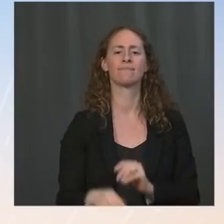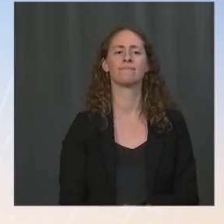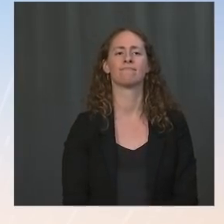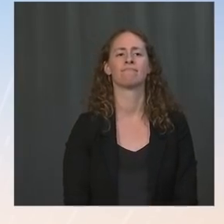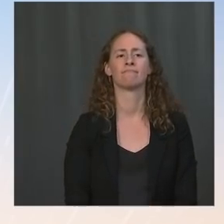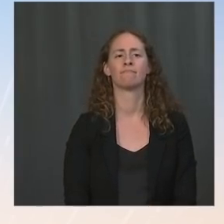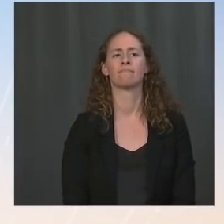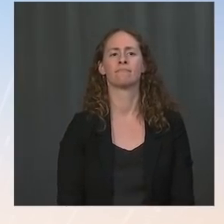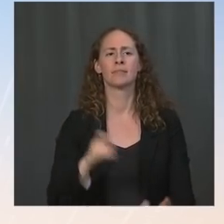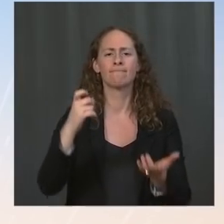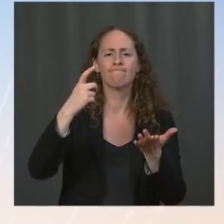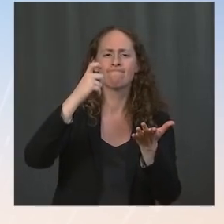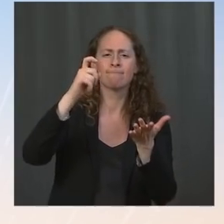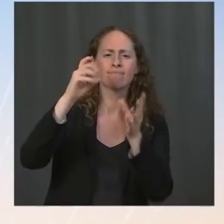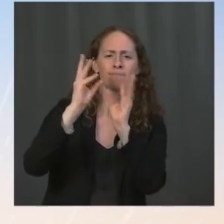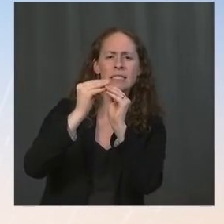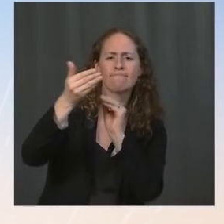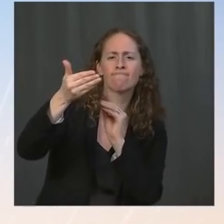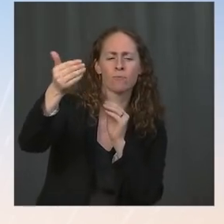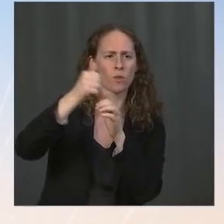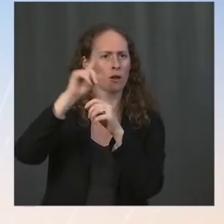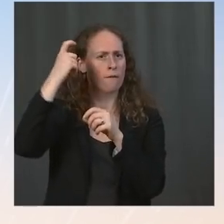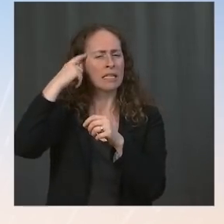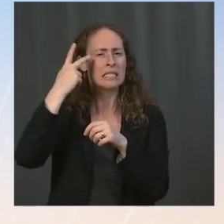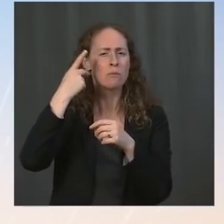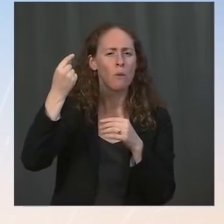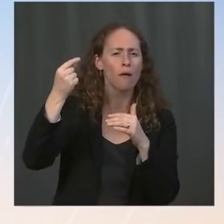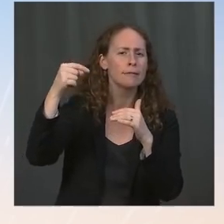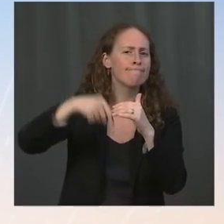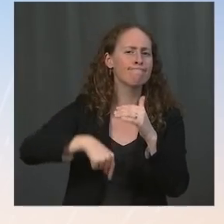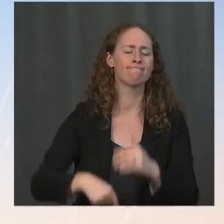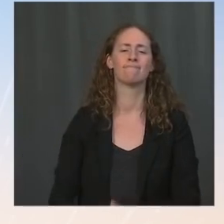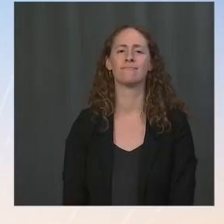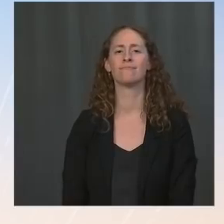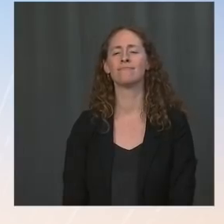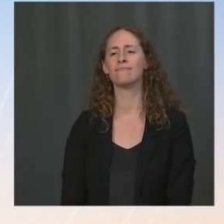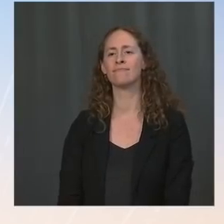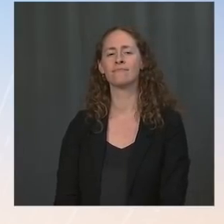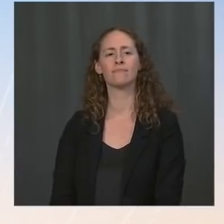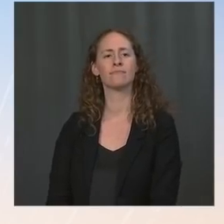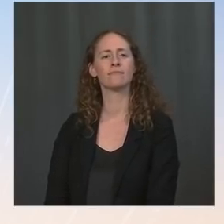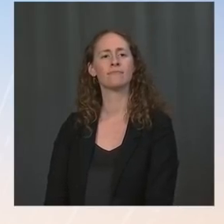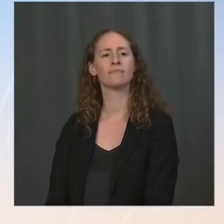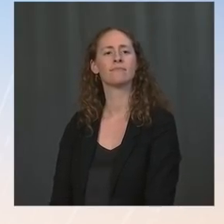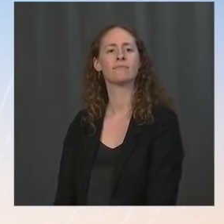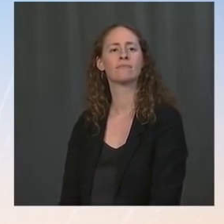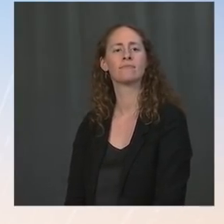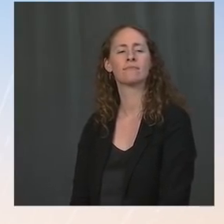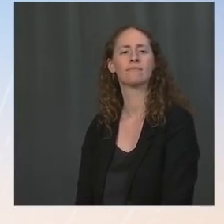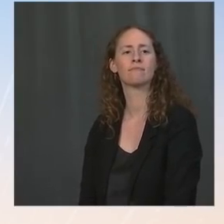on something you said in your opening -- that shelters are open in the area and they're implementing steps to prevent the spread of COVID. Can you give us more details